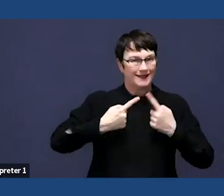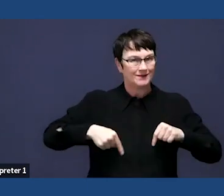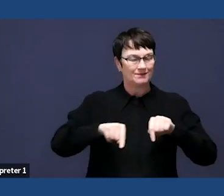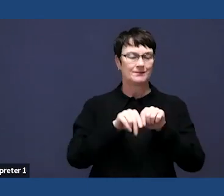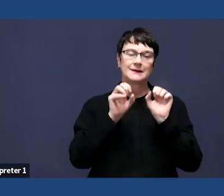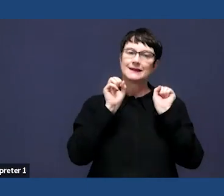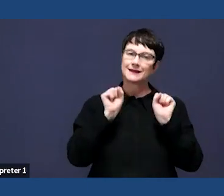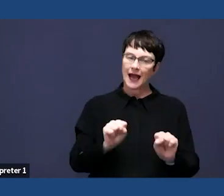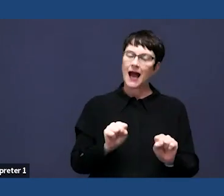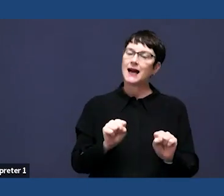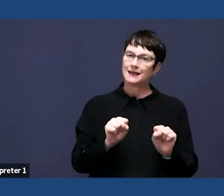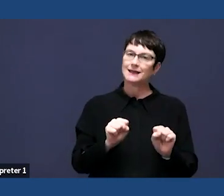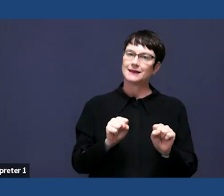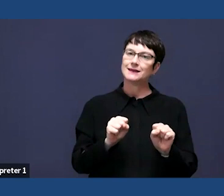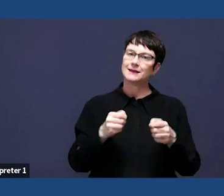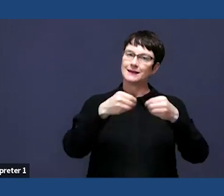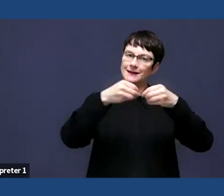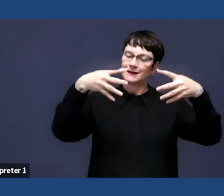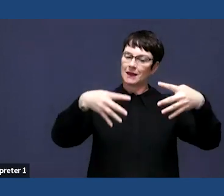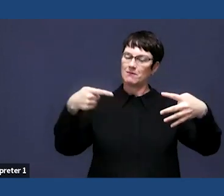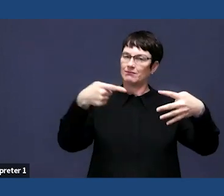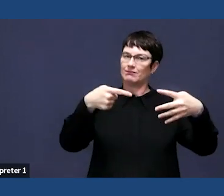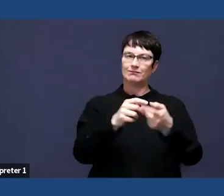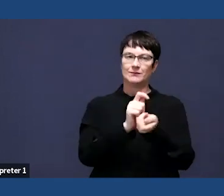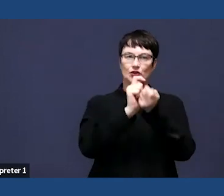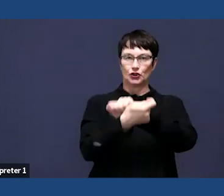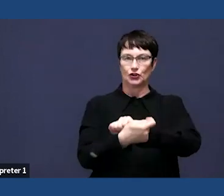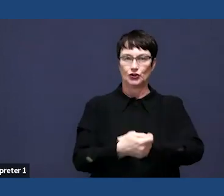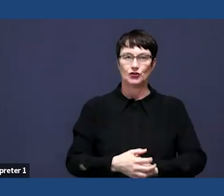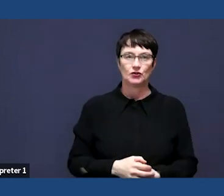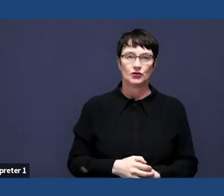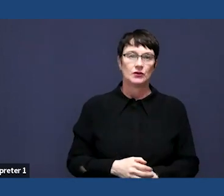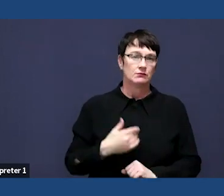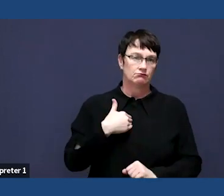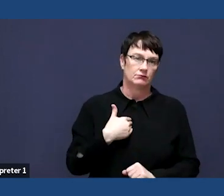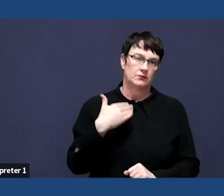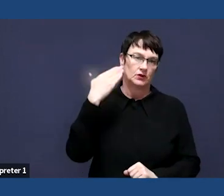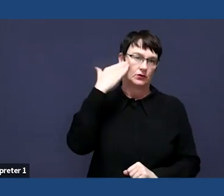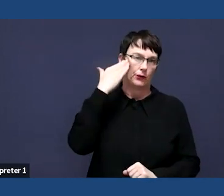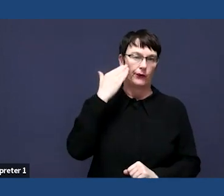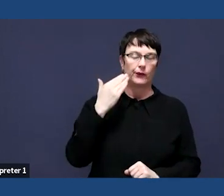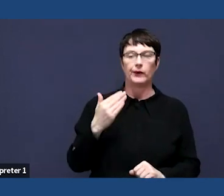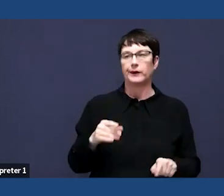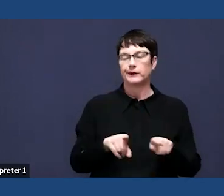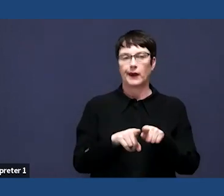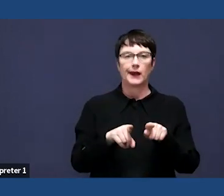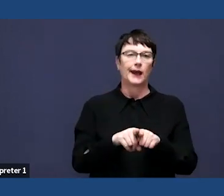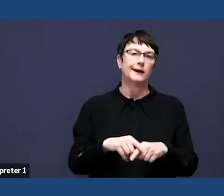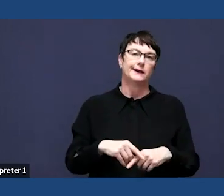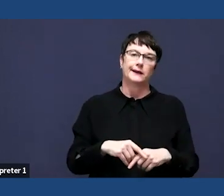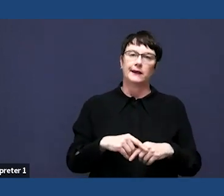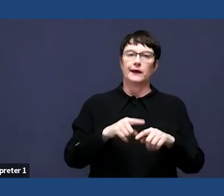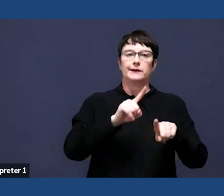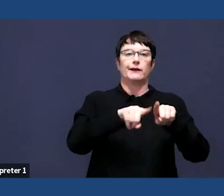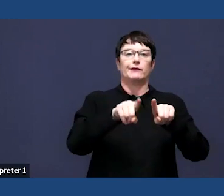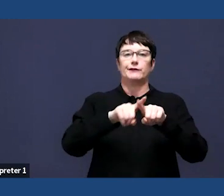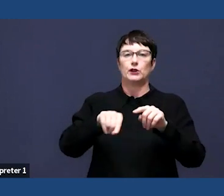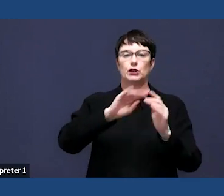We know that the conventions such as CDOG, the convention on the elimination of discrimination